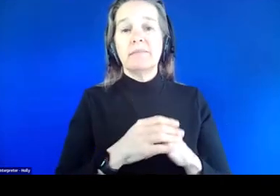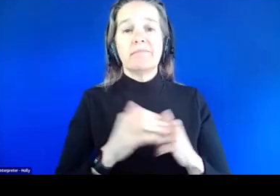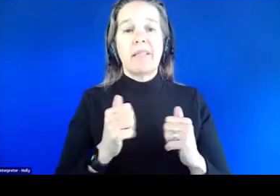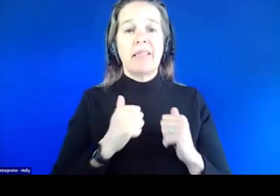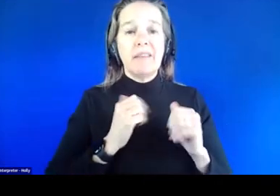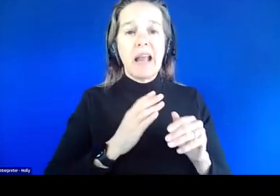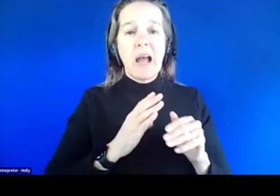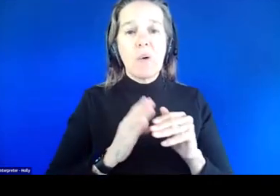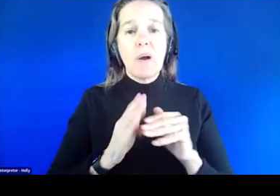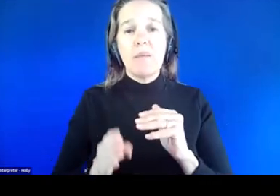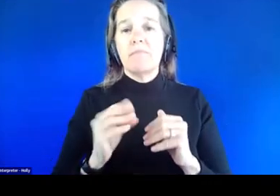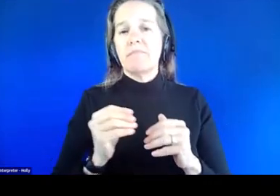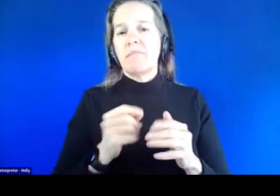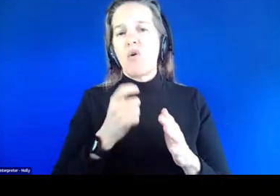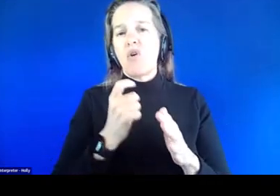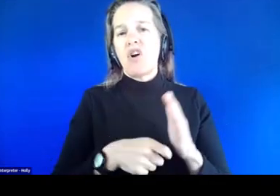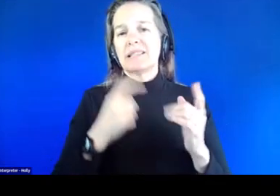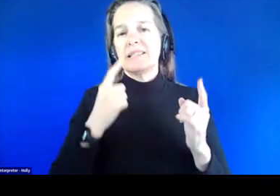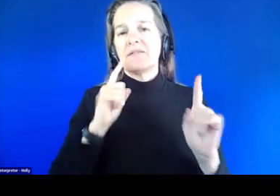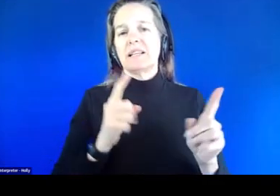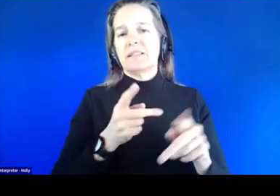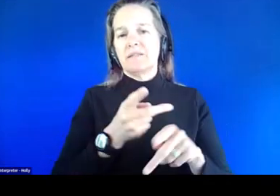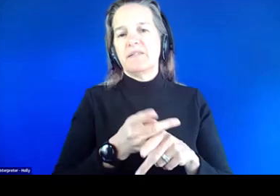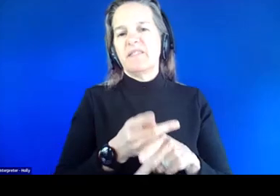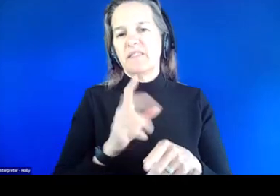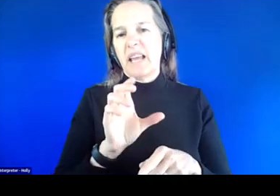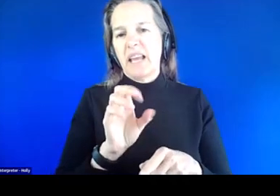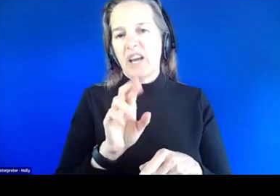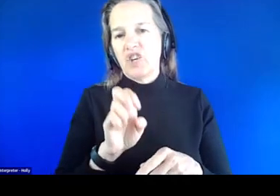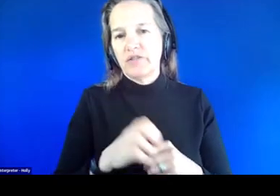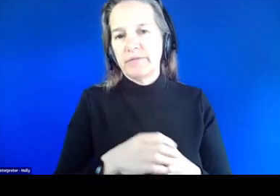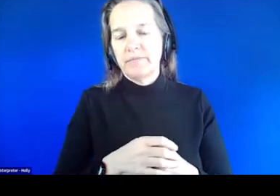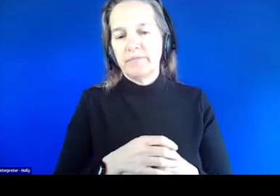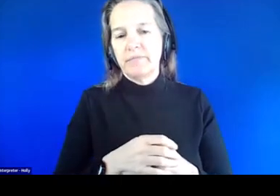So today's agenda looks like we're going to have